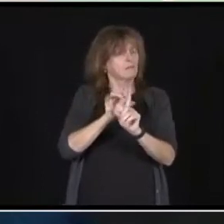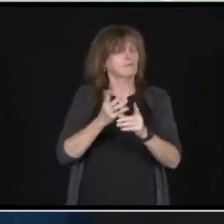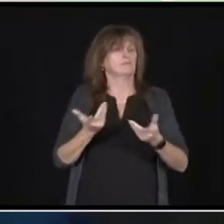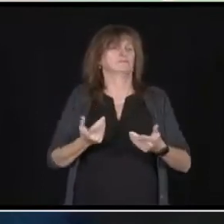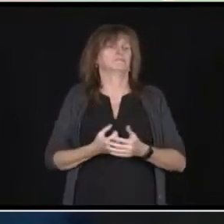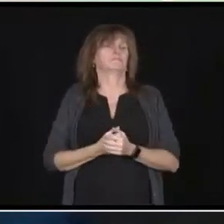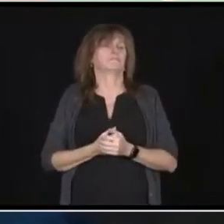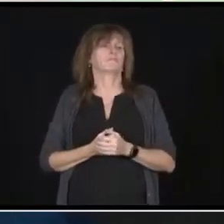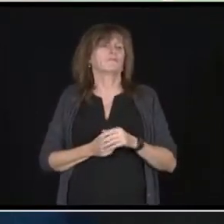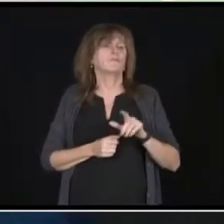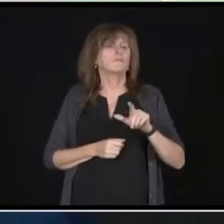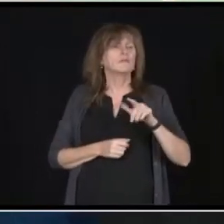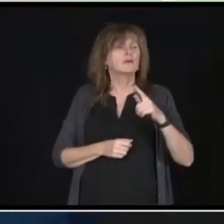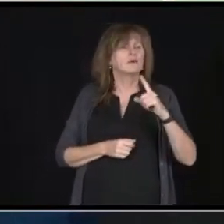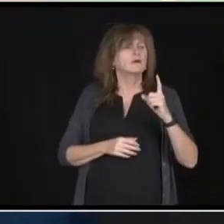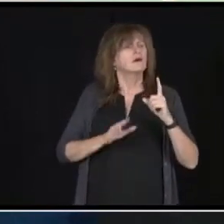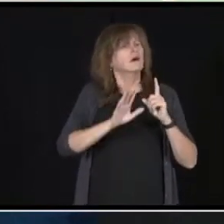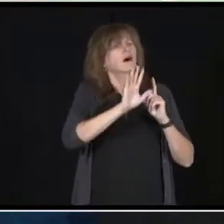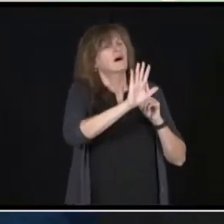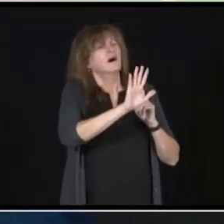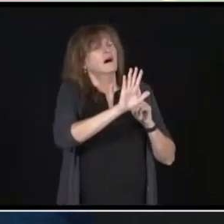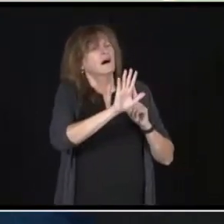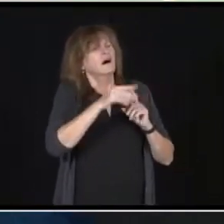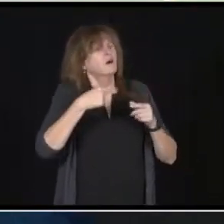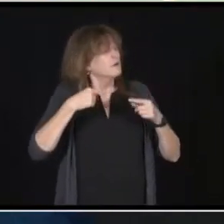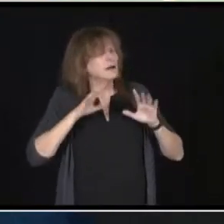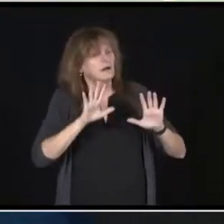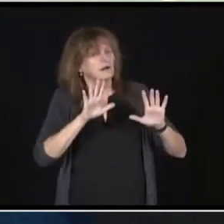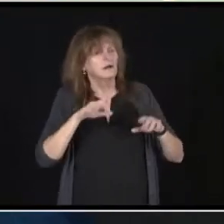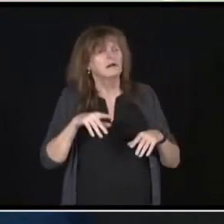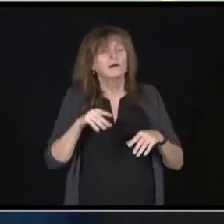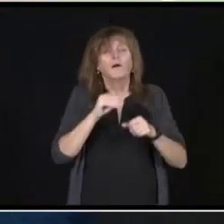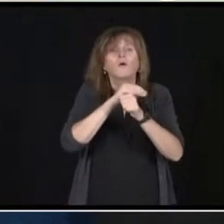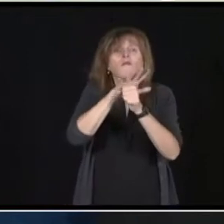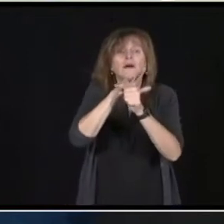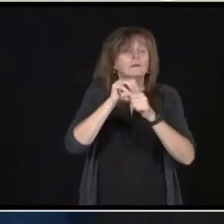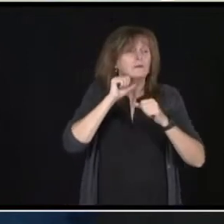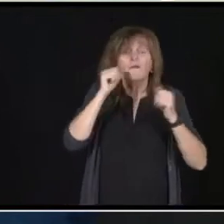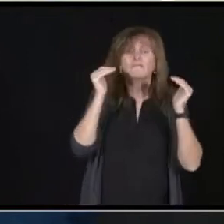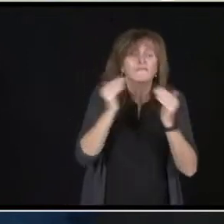It is the type of setting and the way that people interact that is the issue.